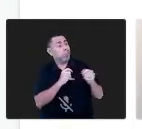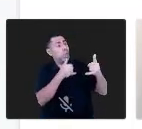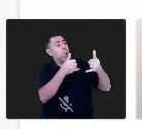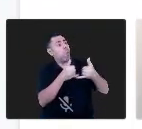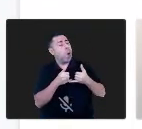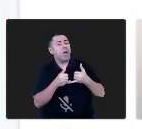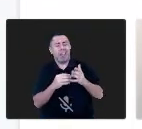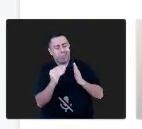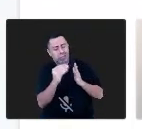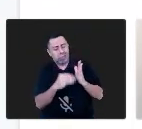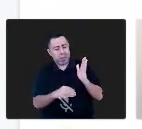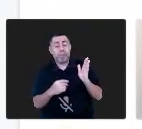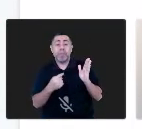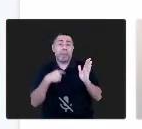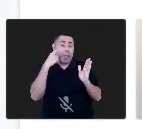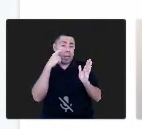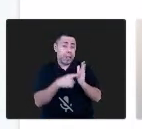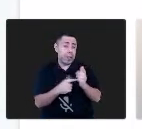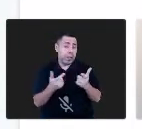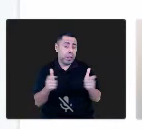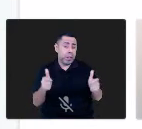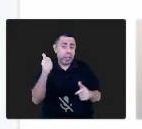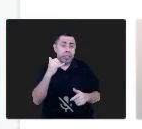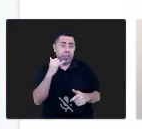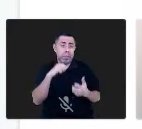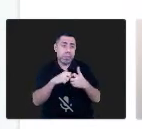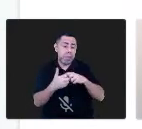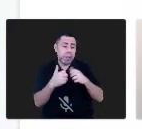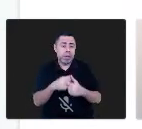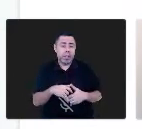problem i've seen actually resumes is not that you aren't amazing it's that your writing doesn't make